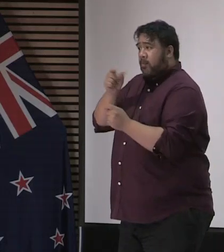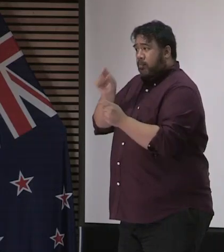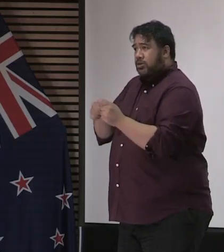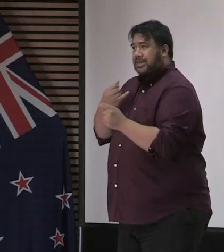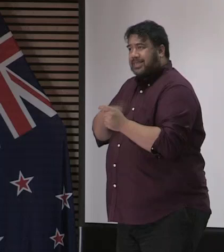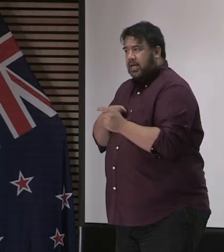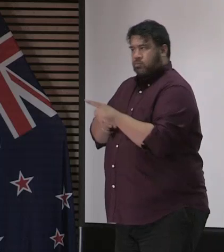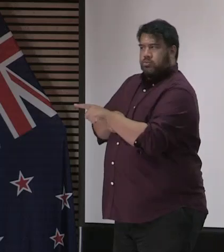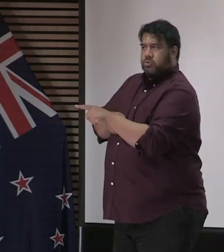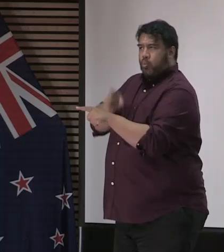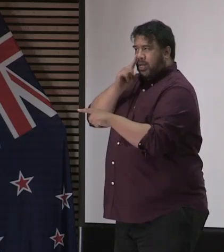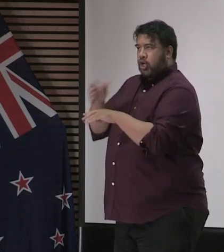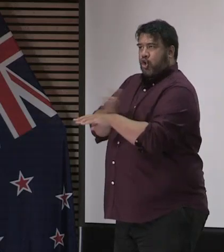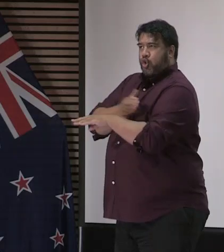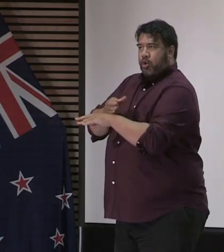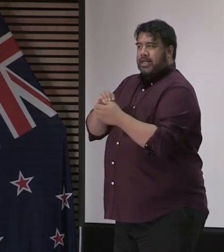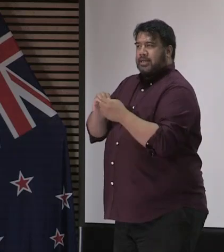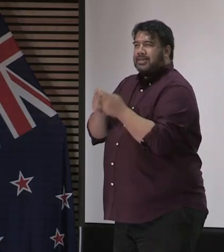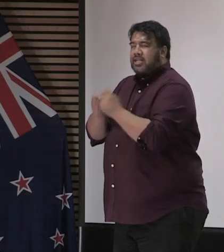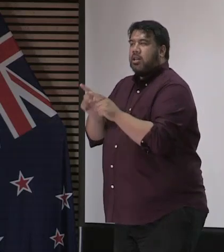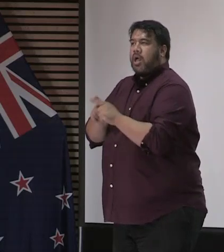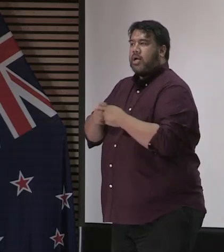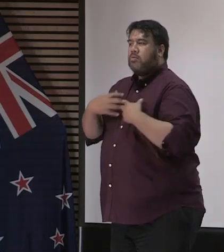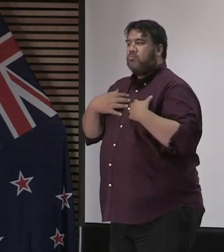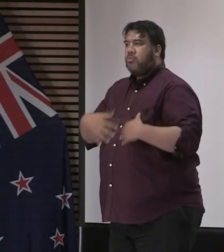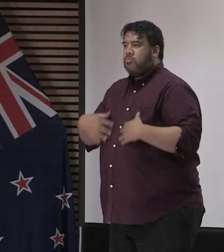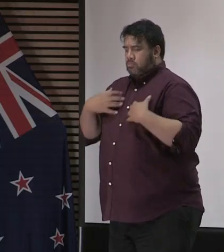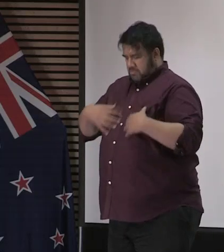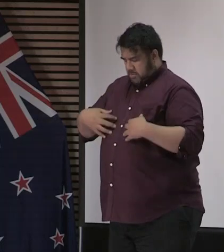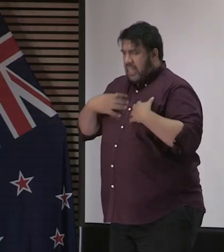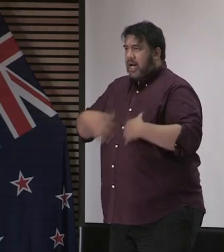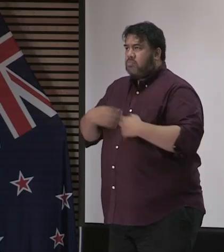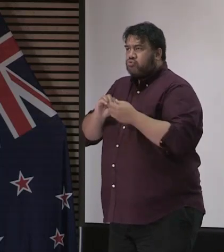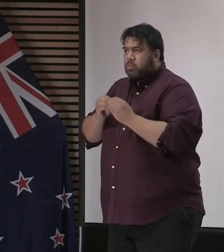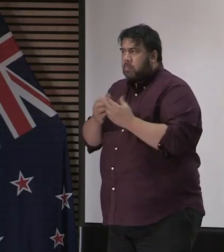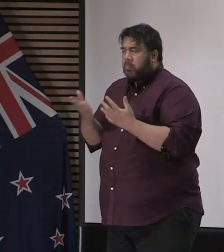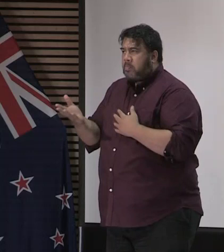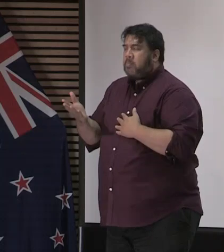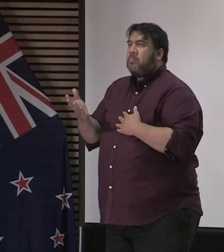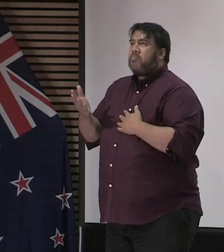people who are symptomatic - and this, again, is a really important point for people who